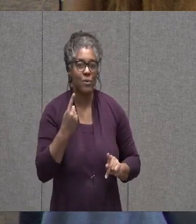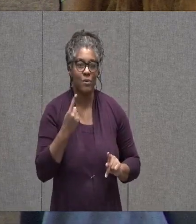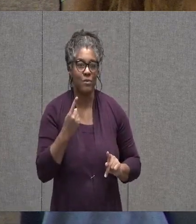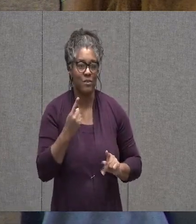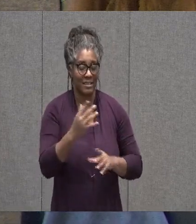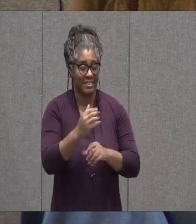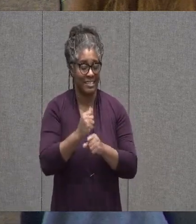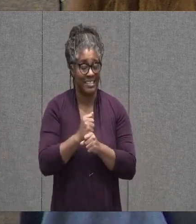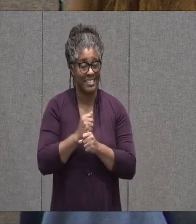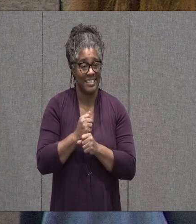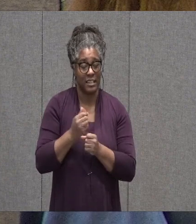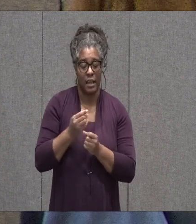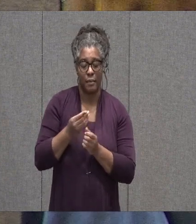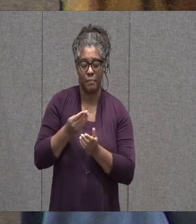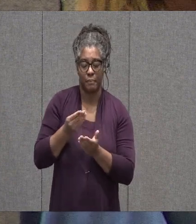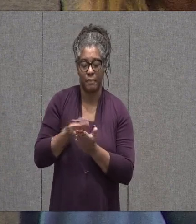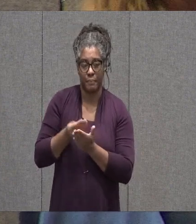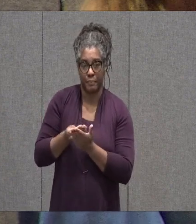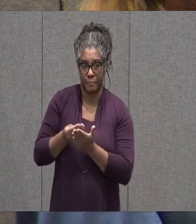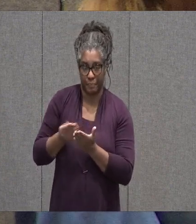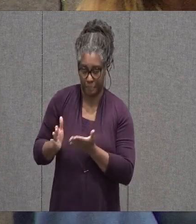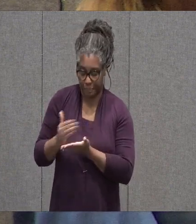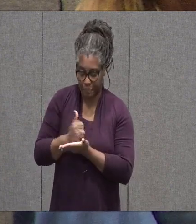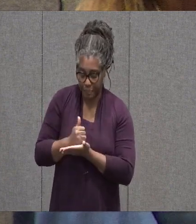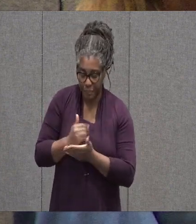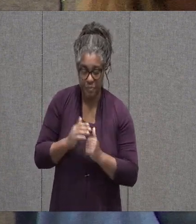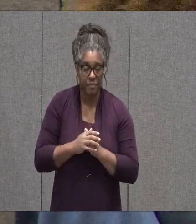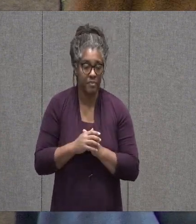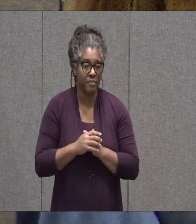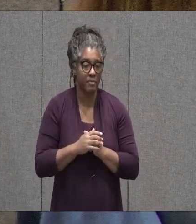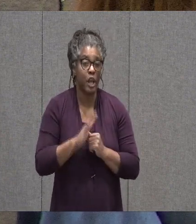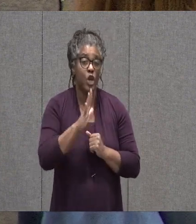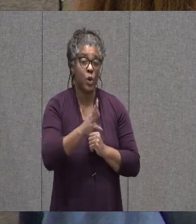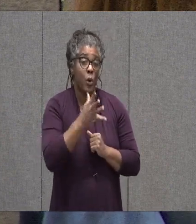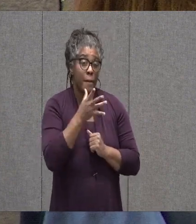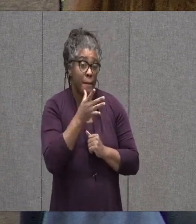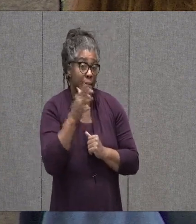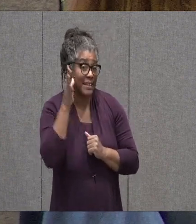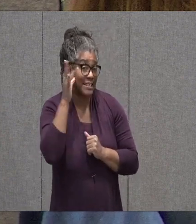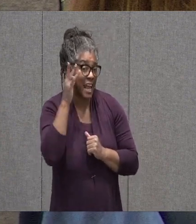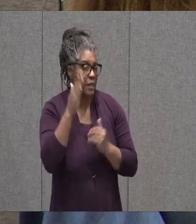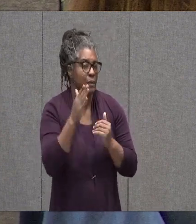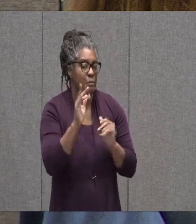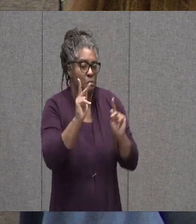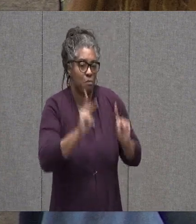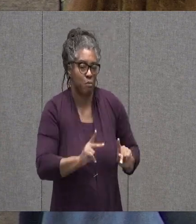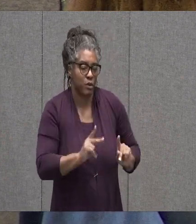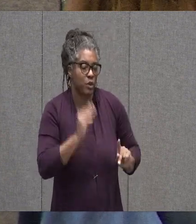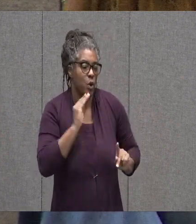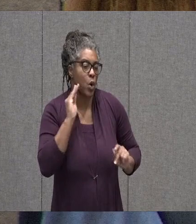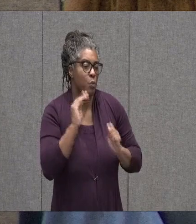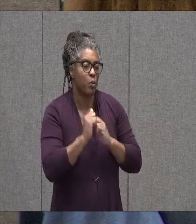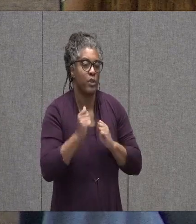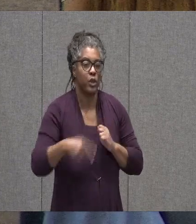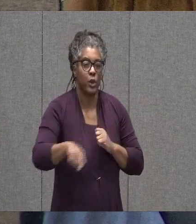Your mom and dad, or whoever lives at home with you, provides goods and services at home.